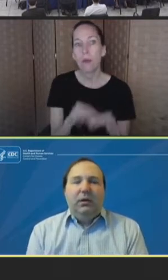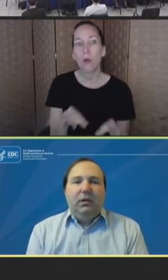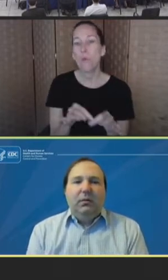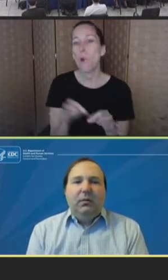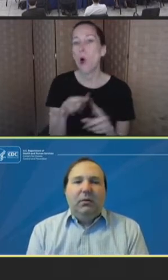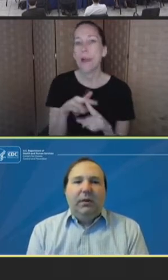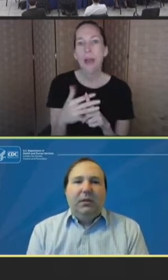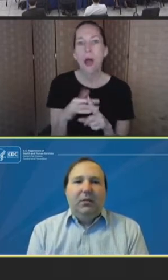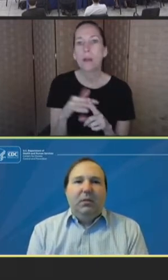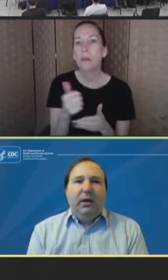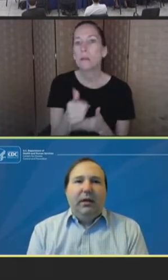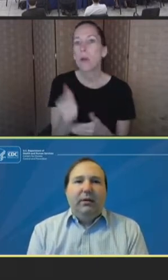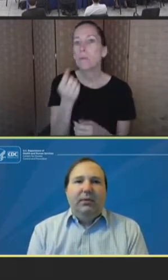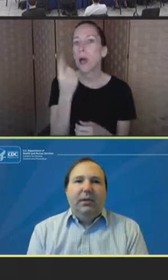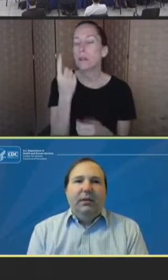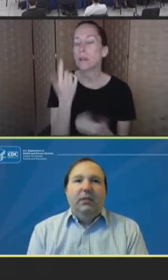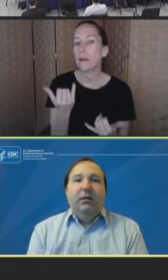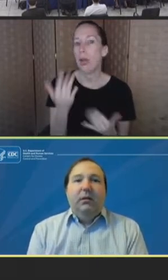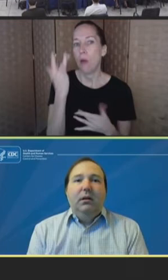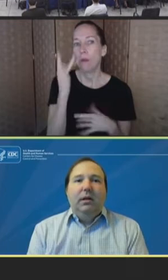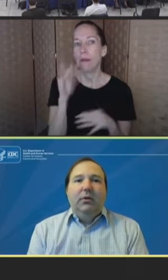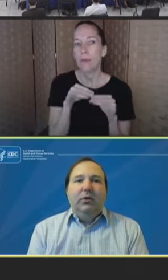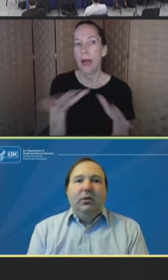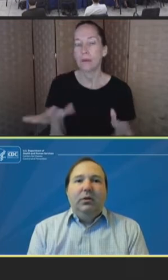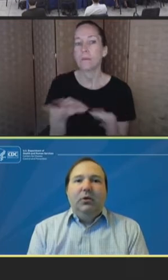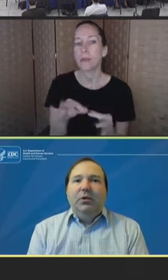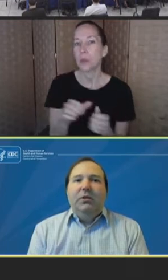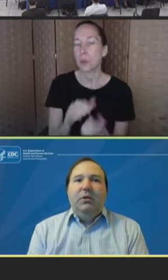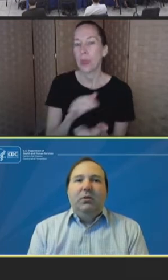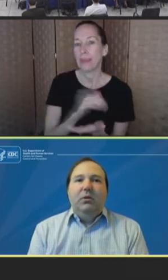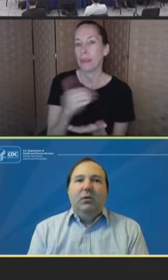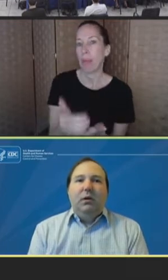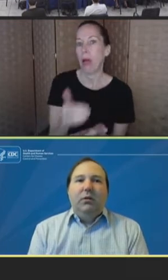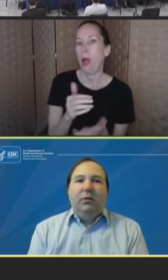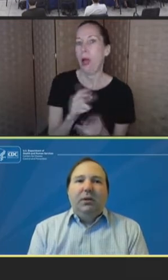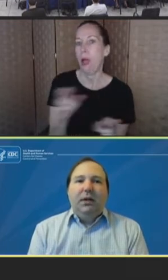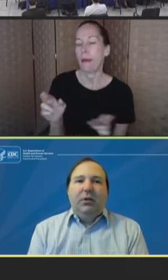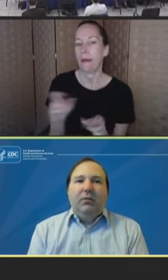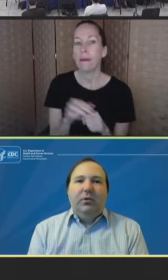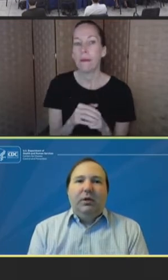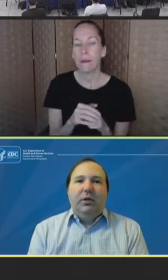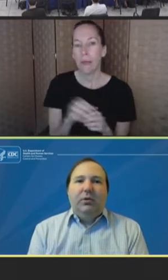is on the vaccine supply. The FDA did issue the Emergency Use Authorization for JYNNEOS